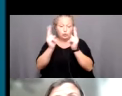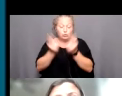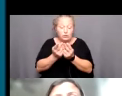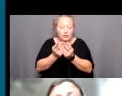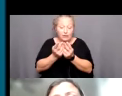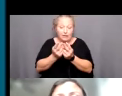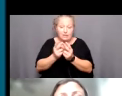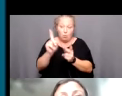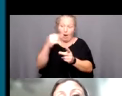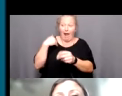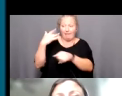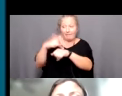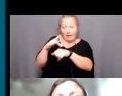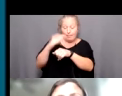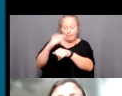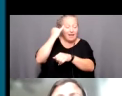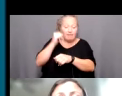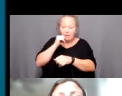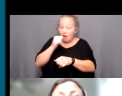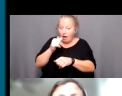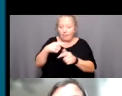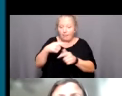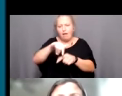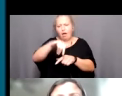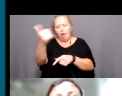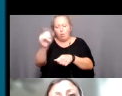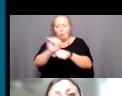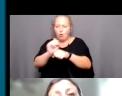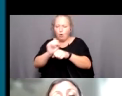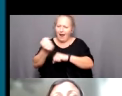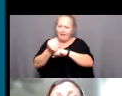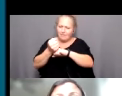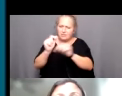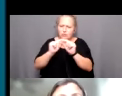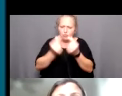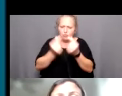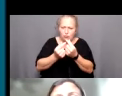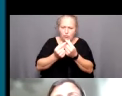they are available and if not other worker advocacy groups, higher education,